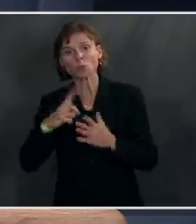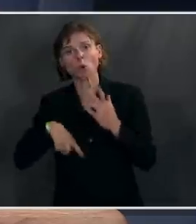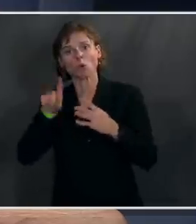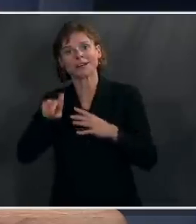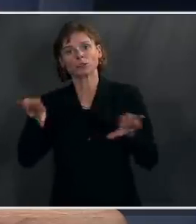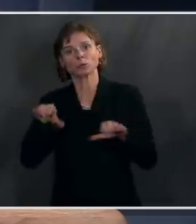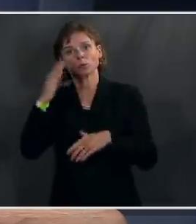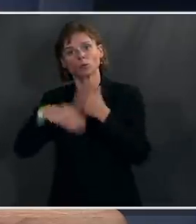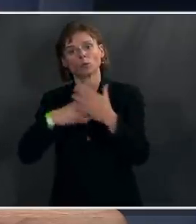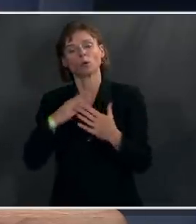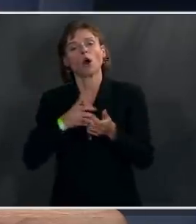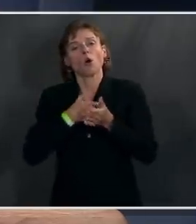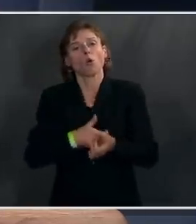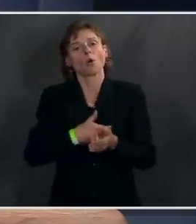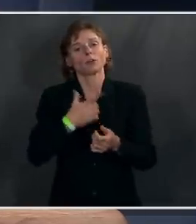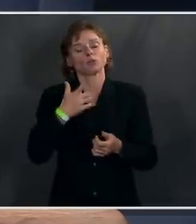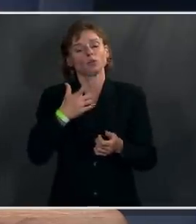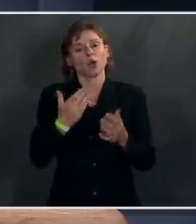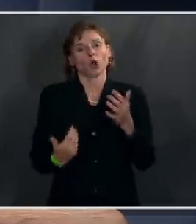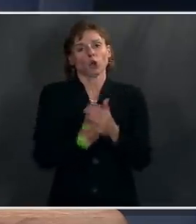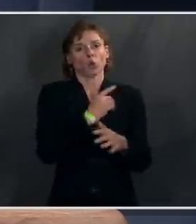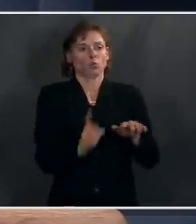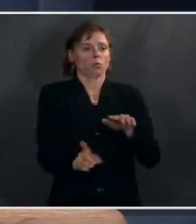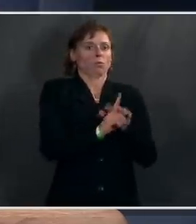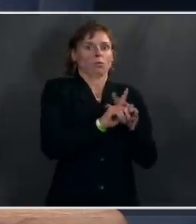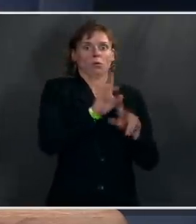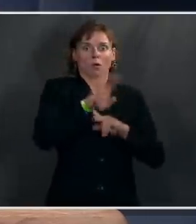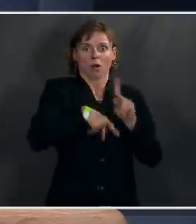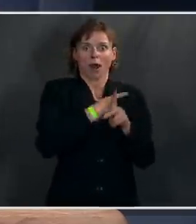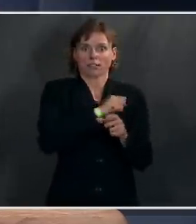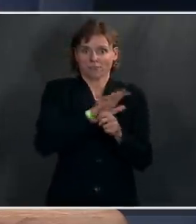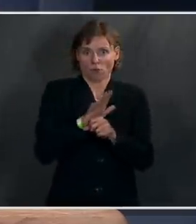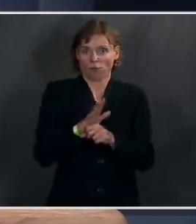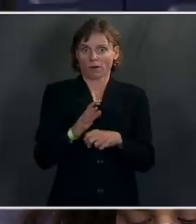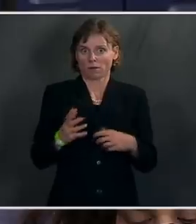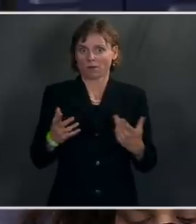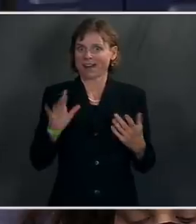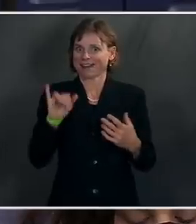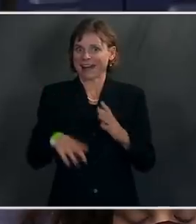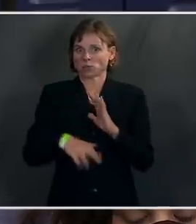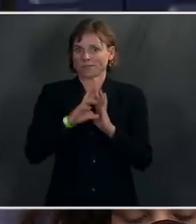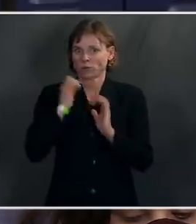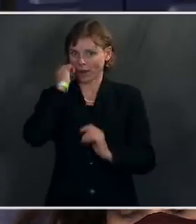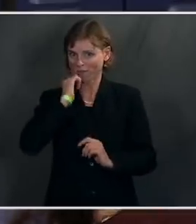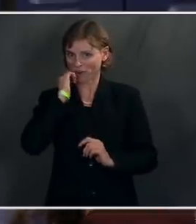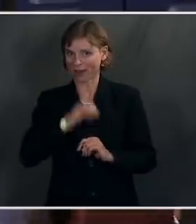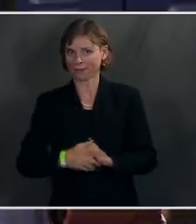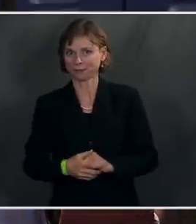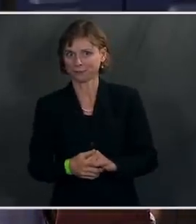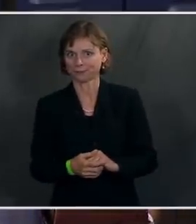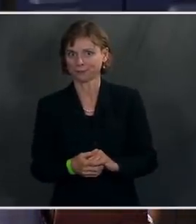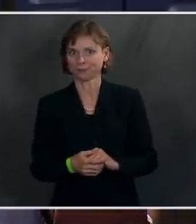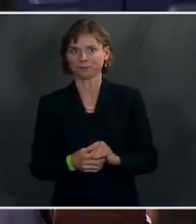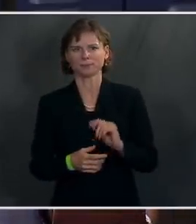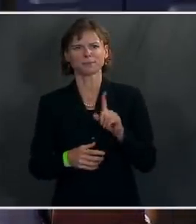Obviously, that's something that they review on a daily basis. The Press: Follow up to Anita's question. Correct me if I'm wrong,